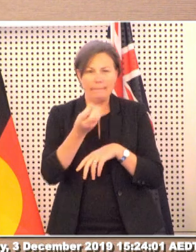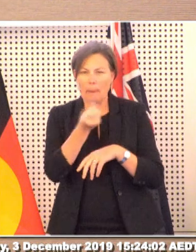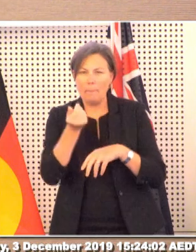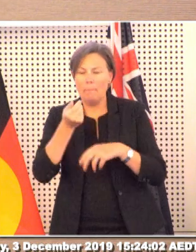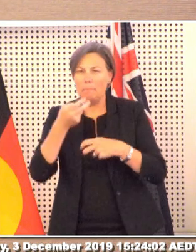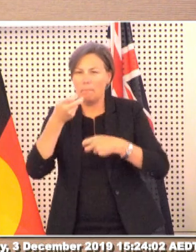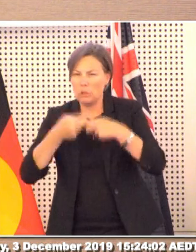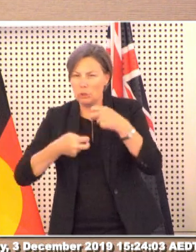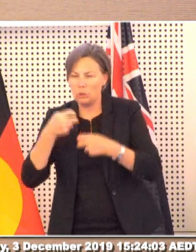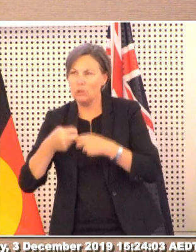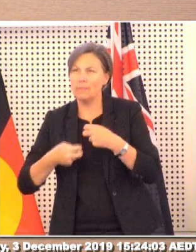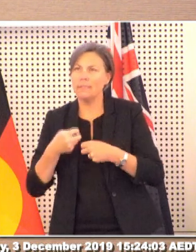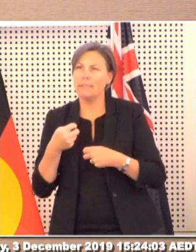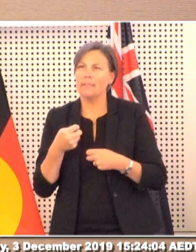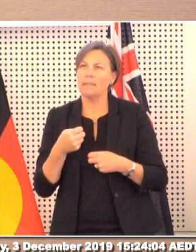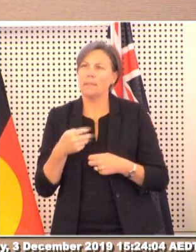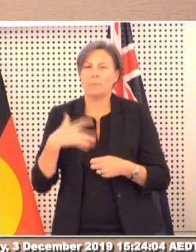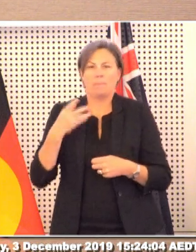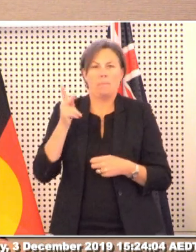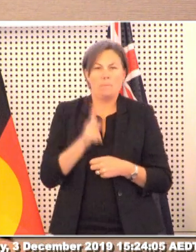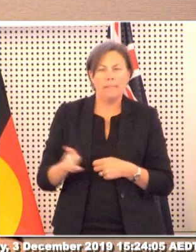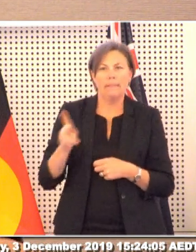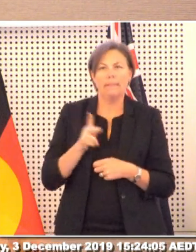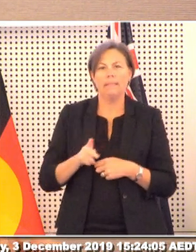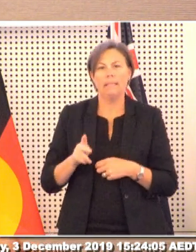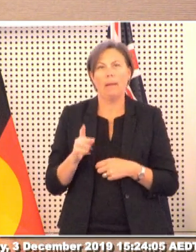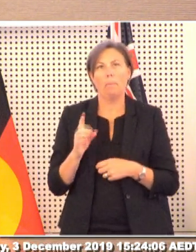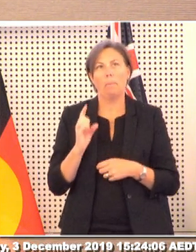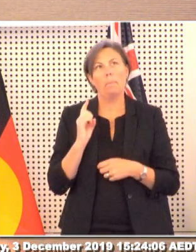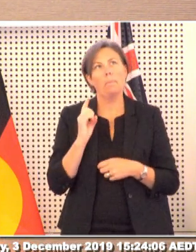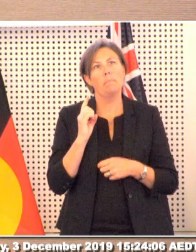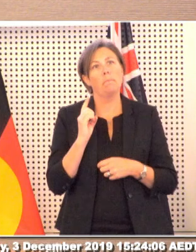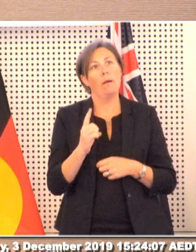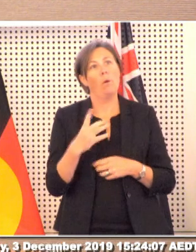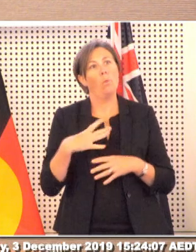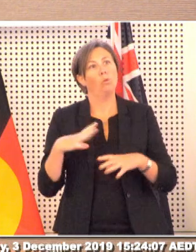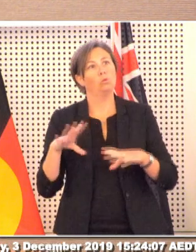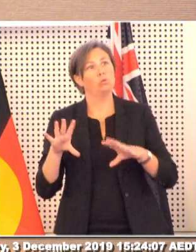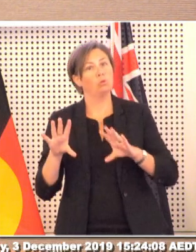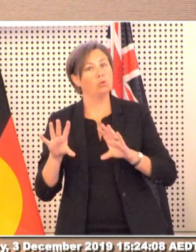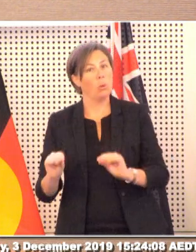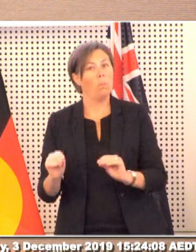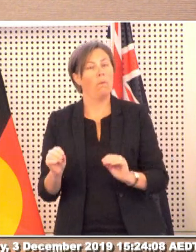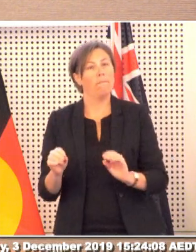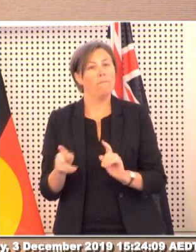But I think in order to change violence in group homes, as I’ve said, there’s a number